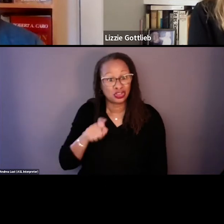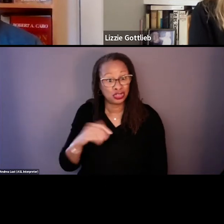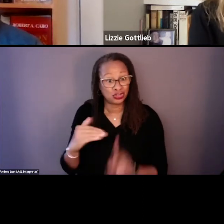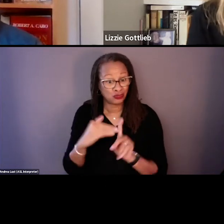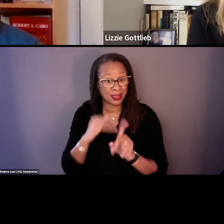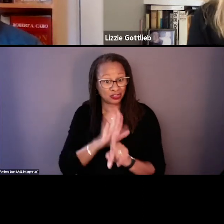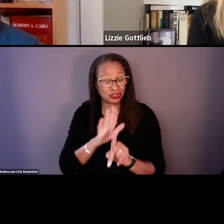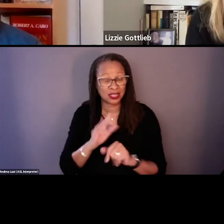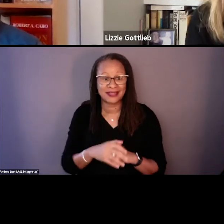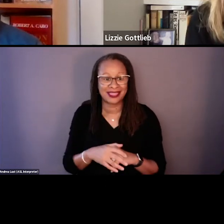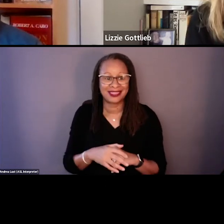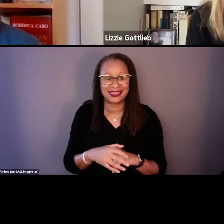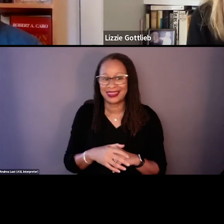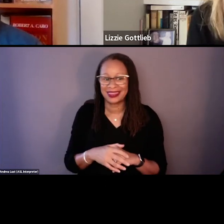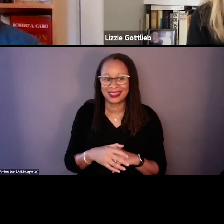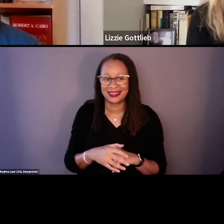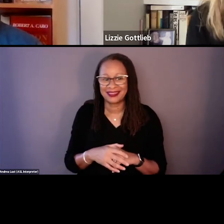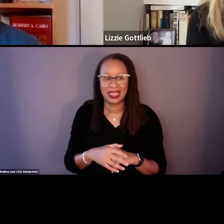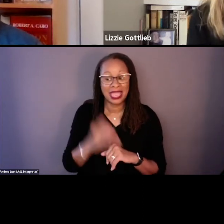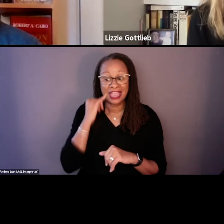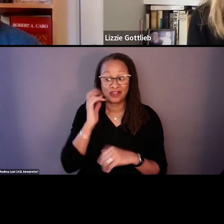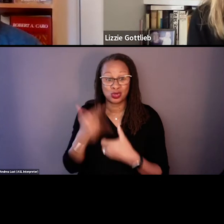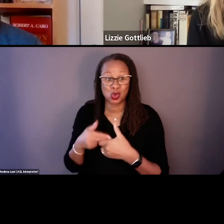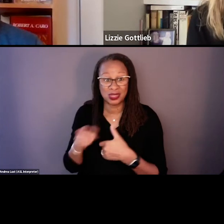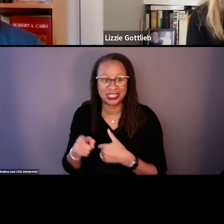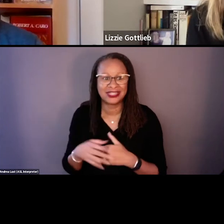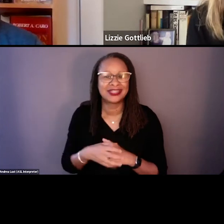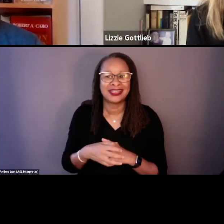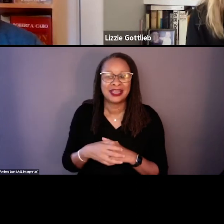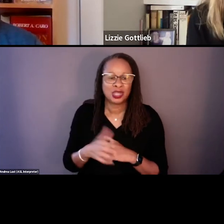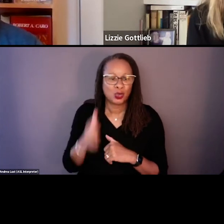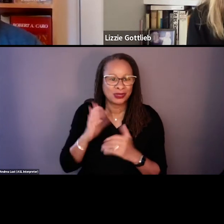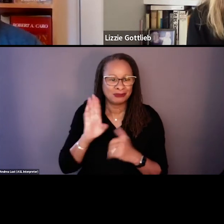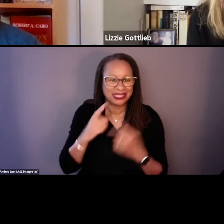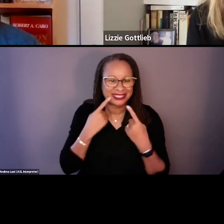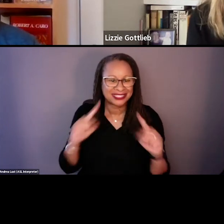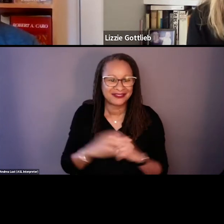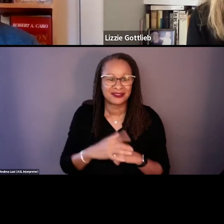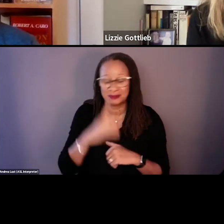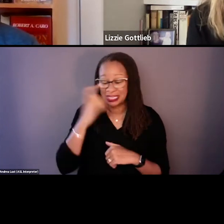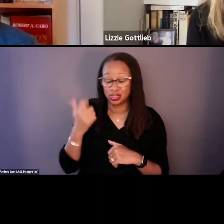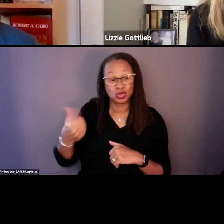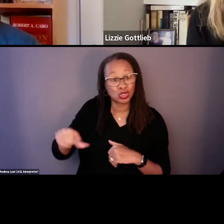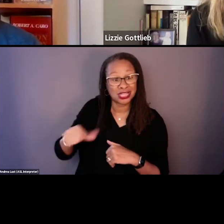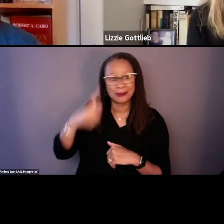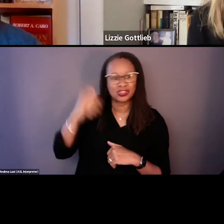it's- you need to remind yourself that it would not have be been successful if you had done it because you turned it down 'cause you didn't like it or believe in it.